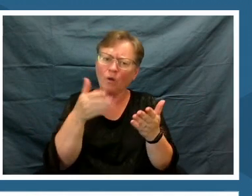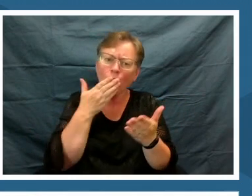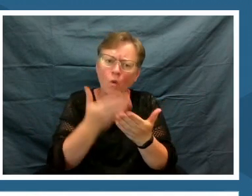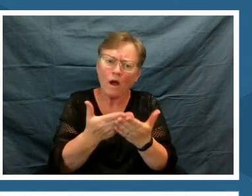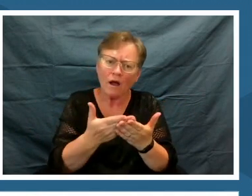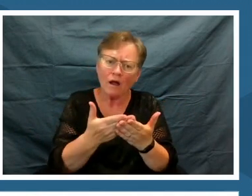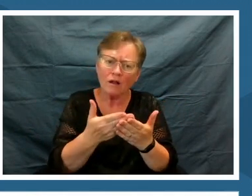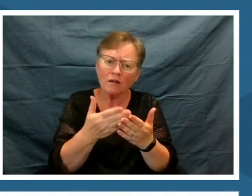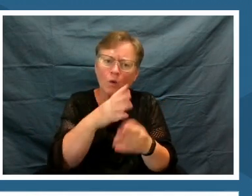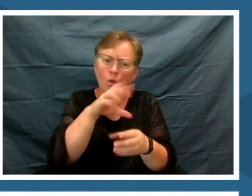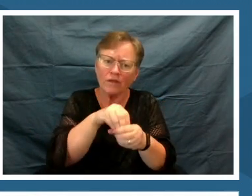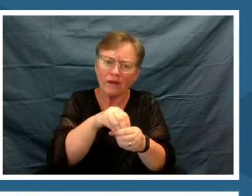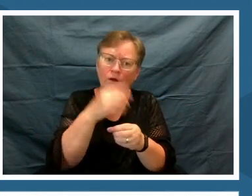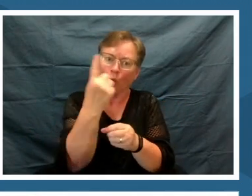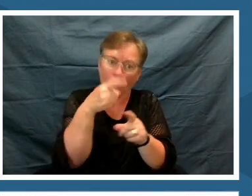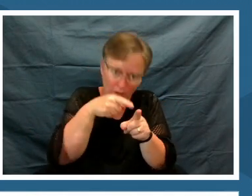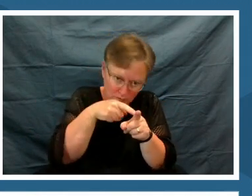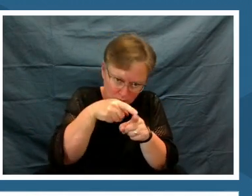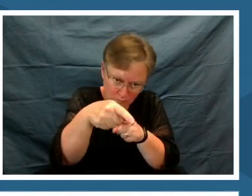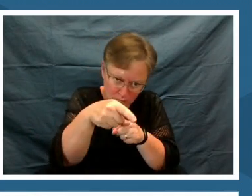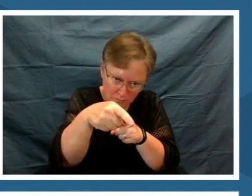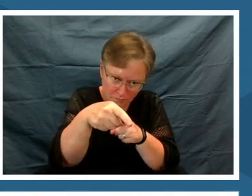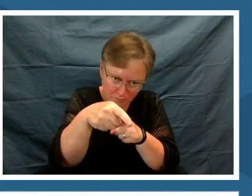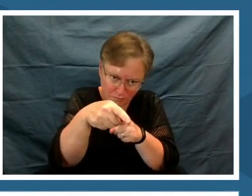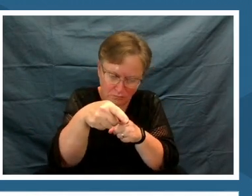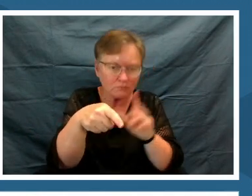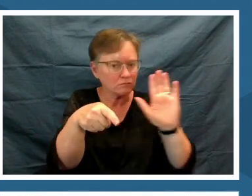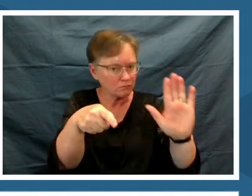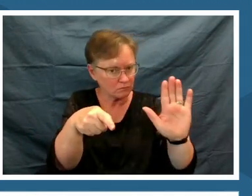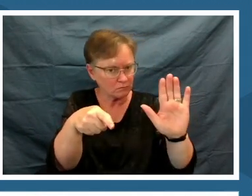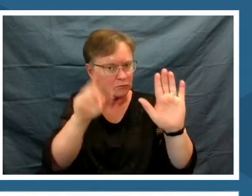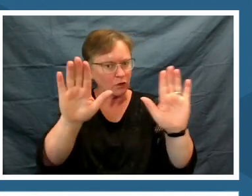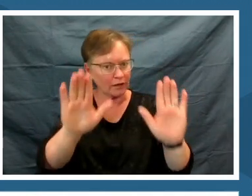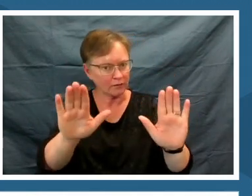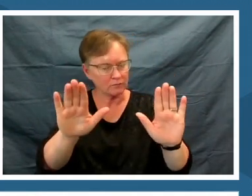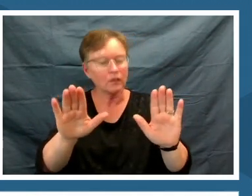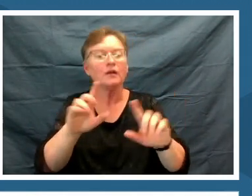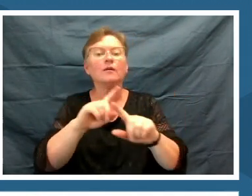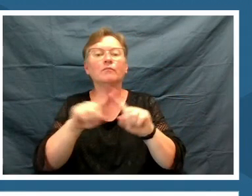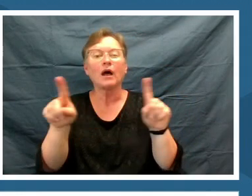that's great but we also